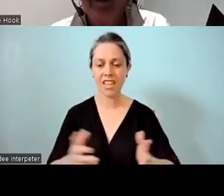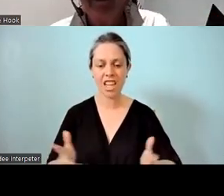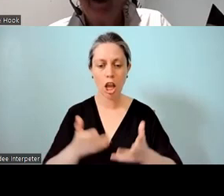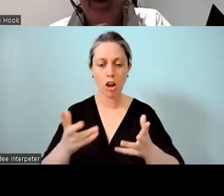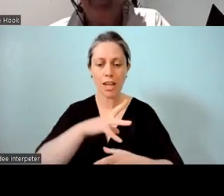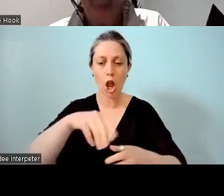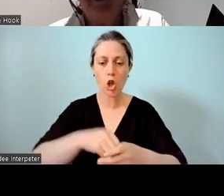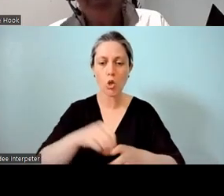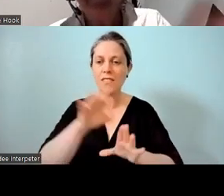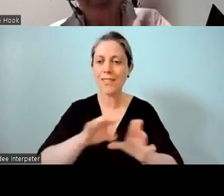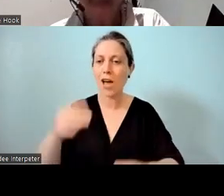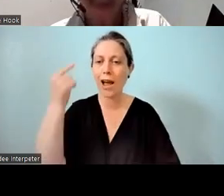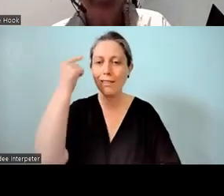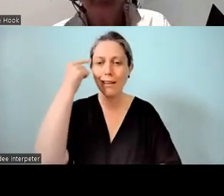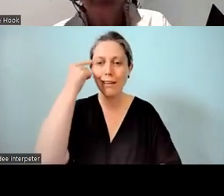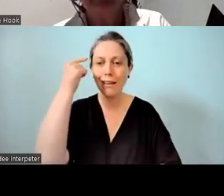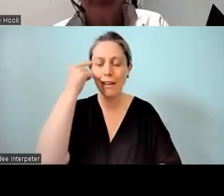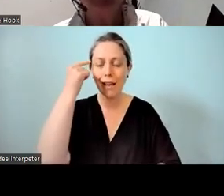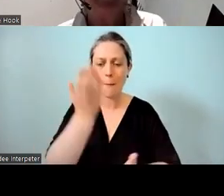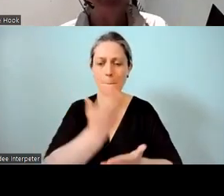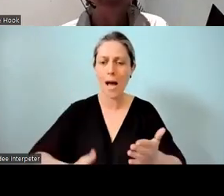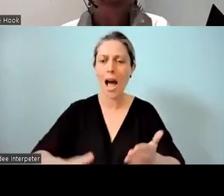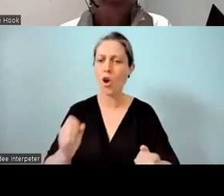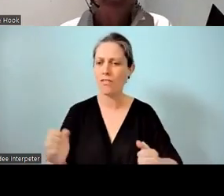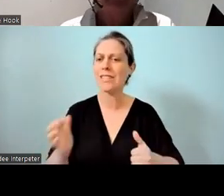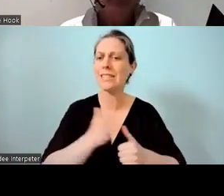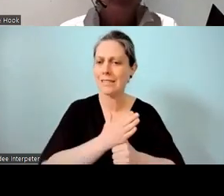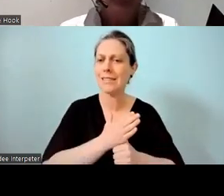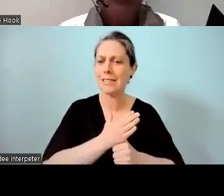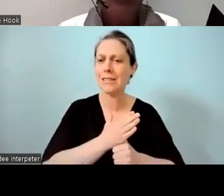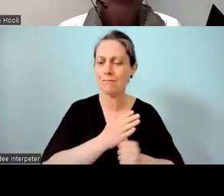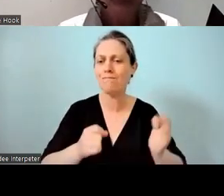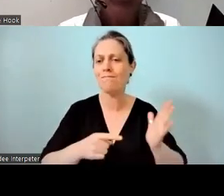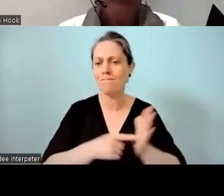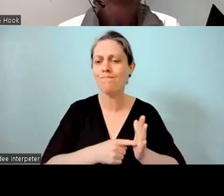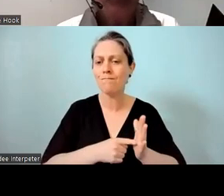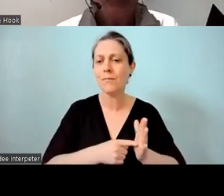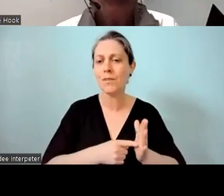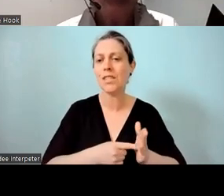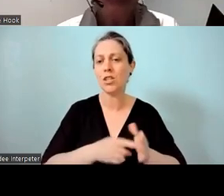as part of those essential pedagogies as well. So if you have the opportunity,